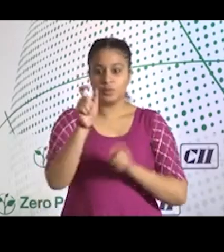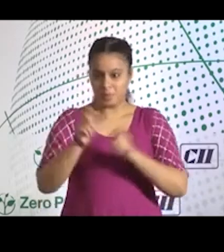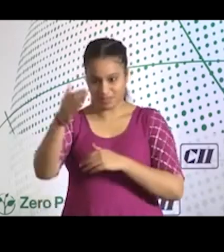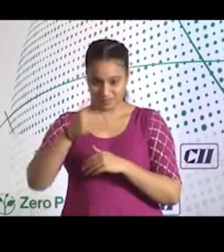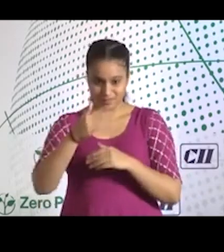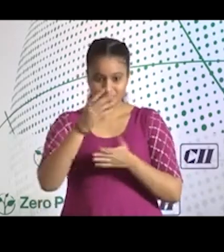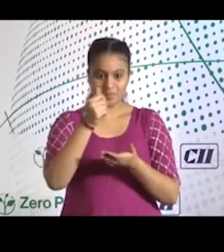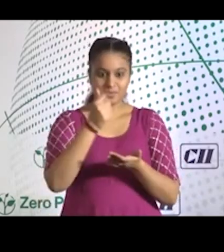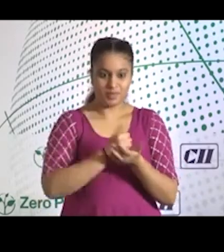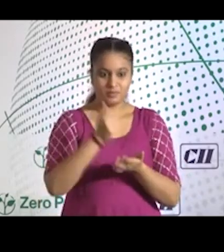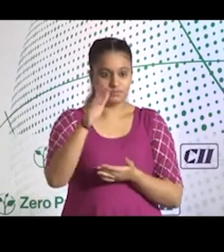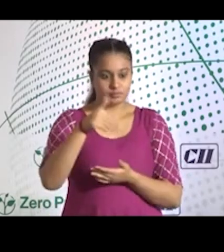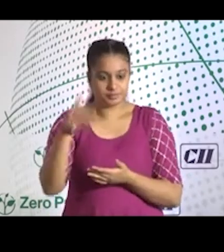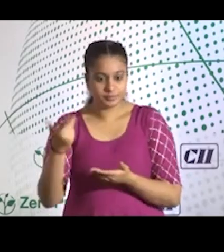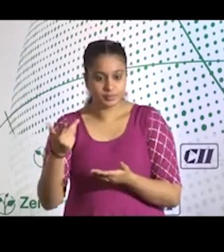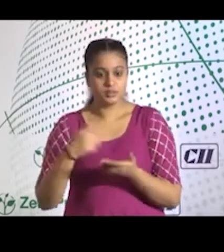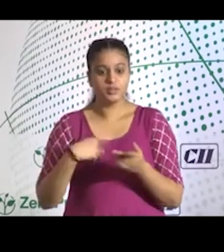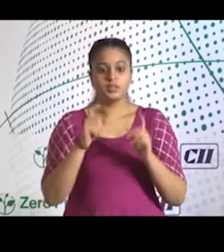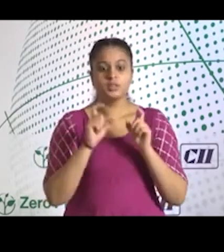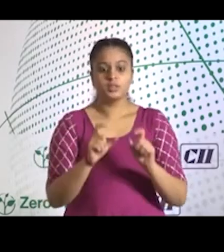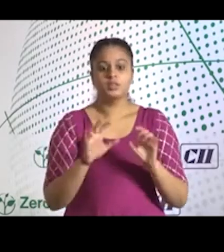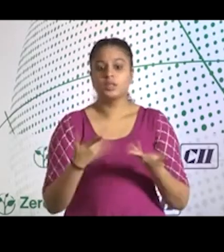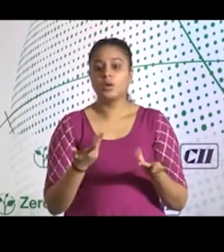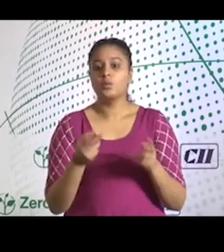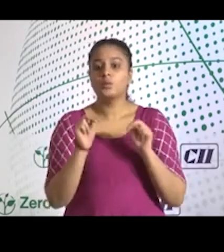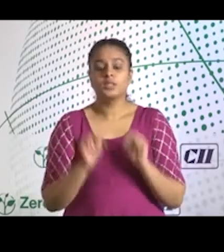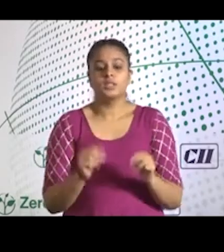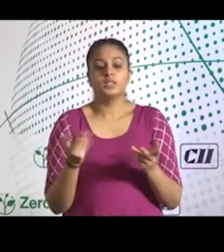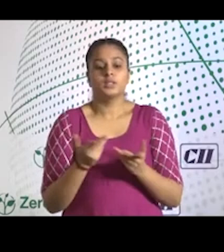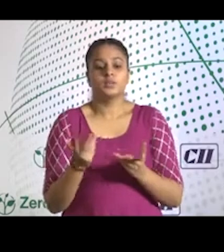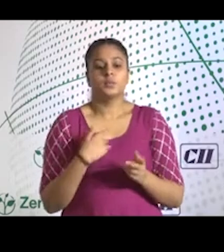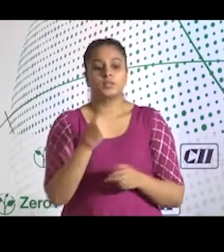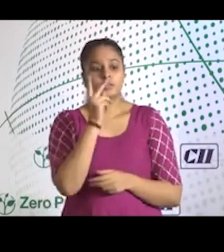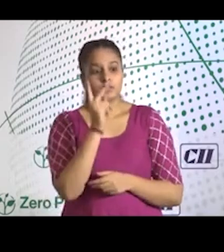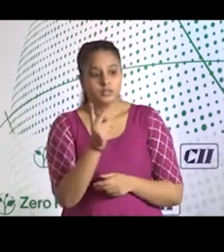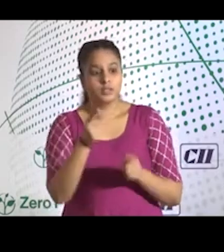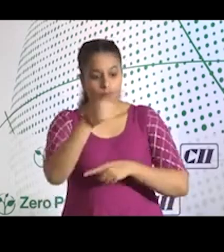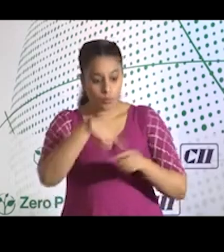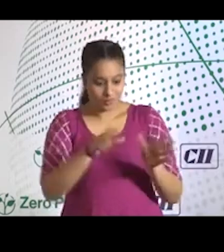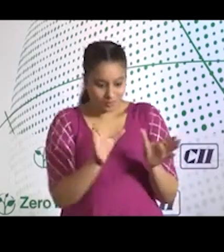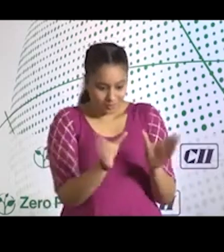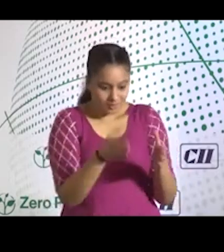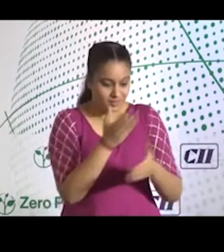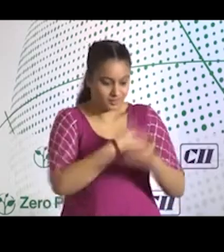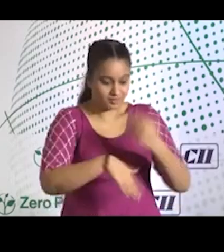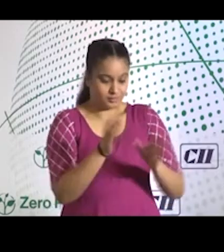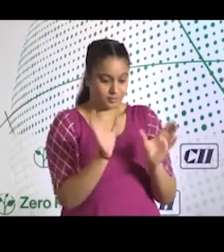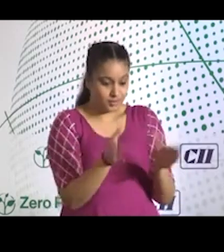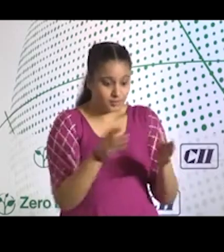taking care of the needs of the entire community? Can we touch more and more people?